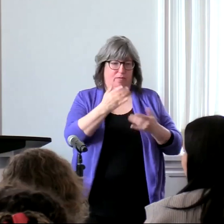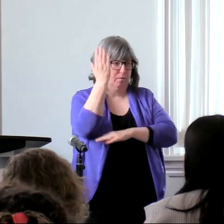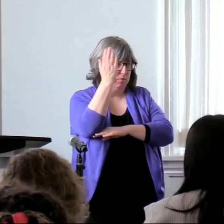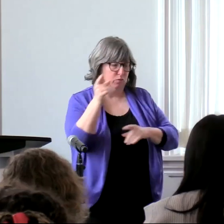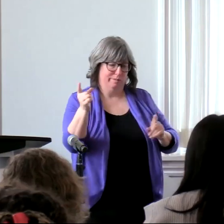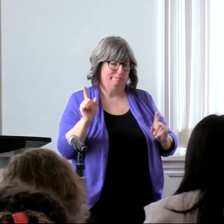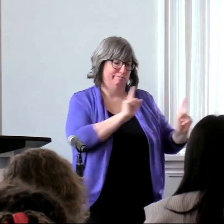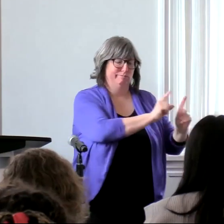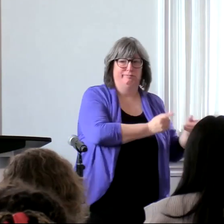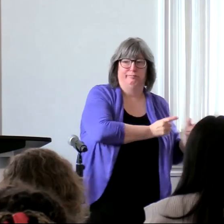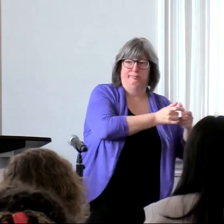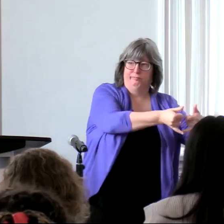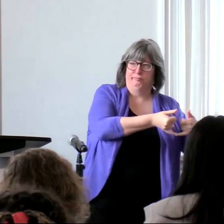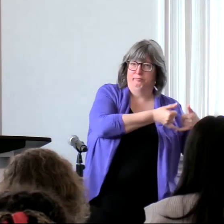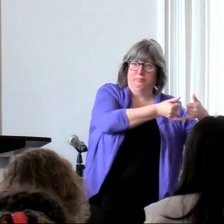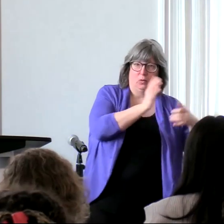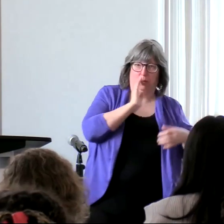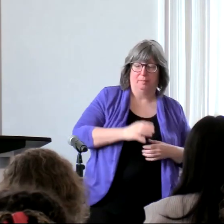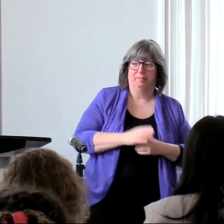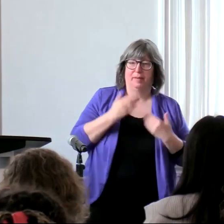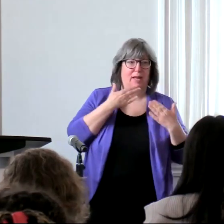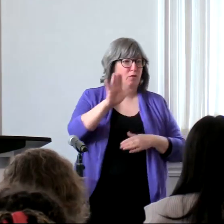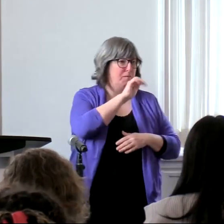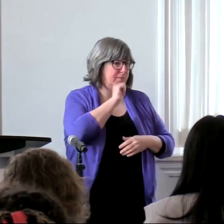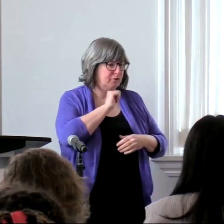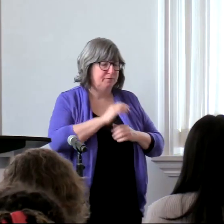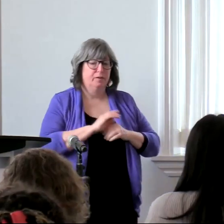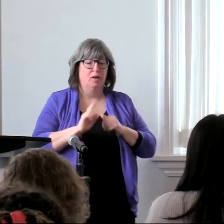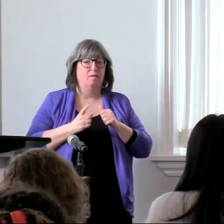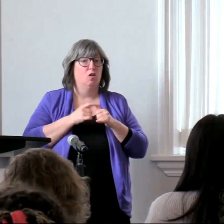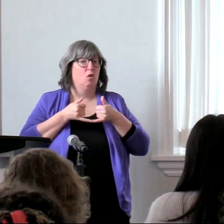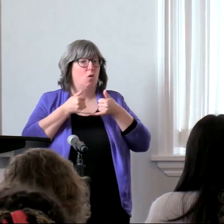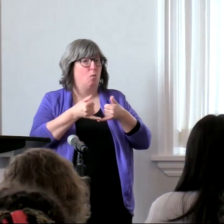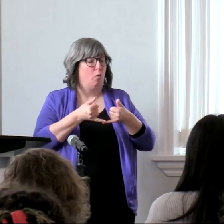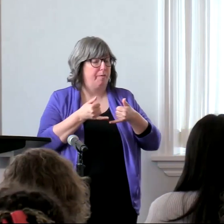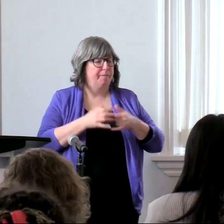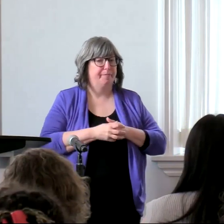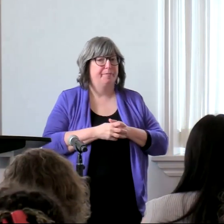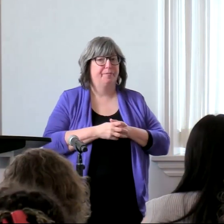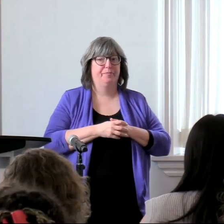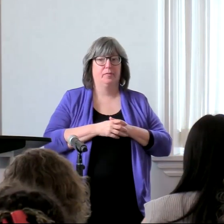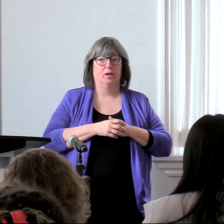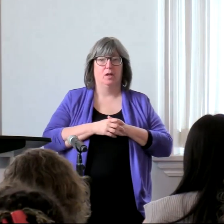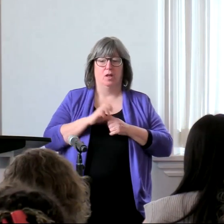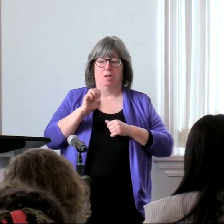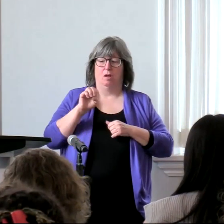Thank you so much for your patience The first award we are presenting will be the Encore Award